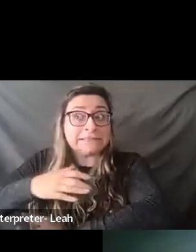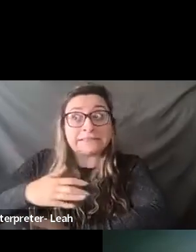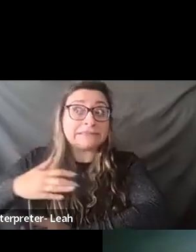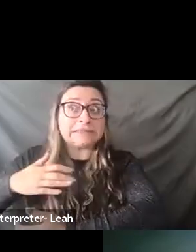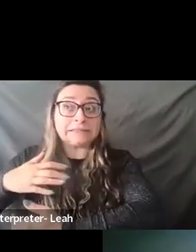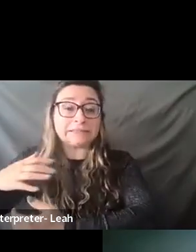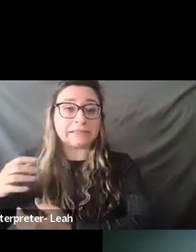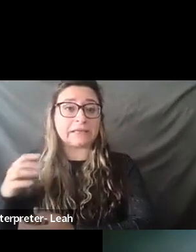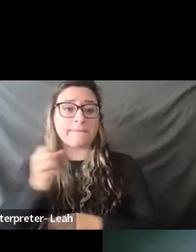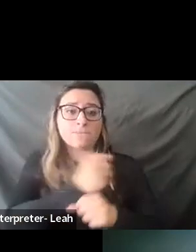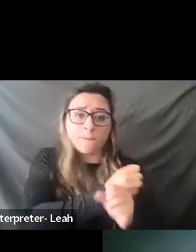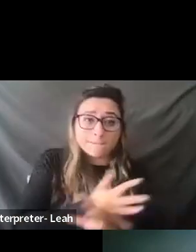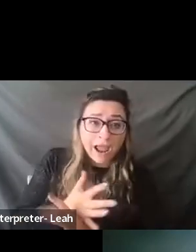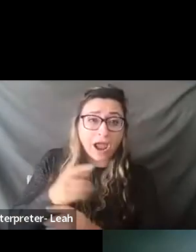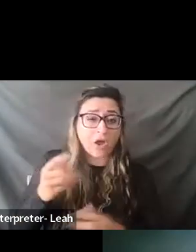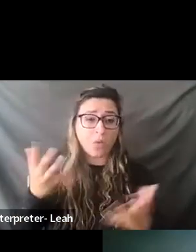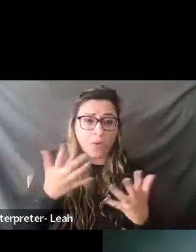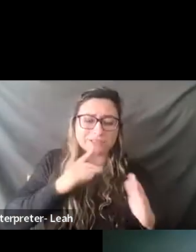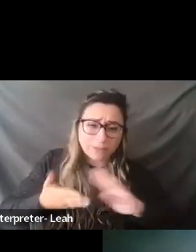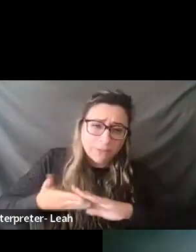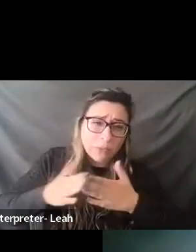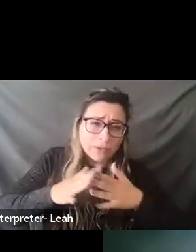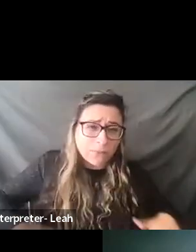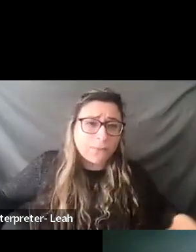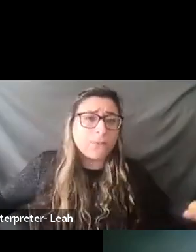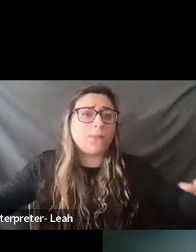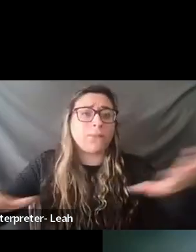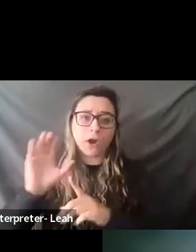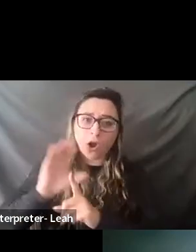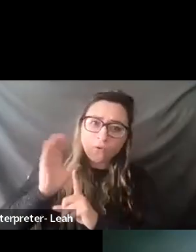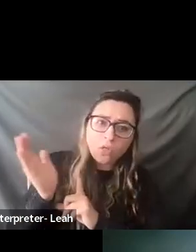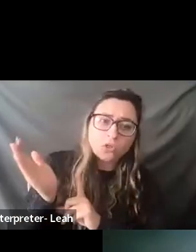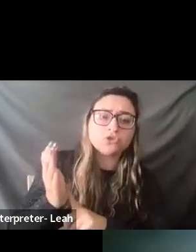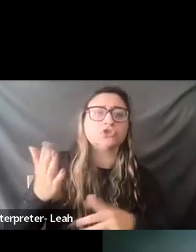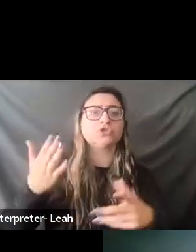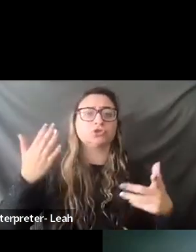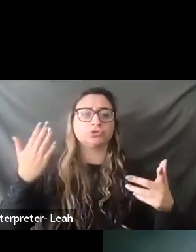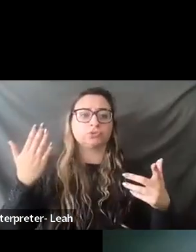Again, this sort of circles back to where I started, which was, you know, that COVID is really just a great opportunity to look at what should we be doing in all disasters, and it's really that key point of preparedness is not just about your go bag. Your go bag is sort of a little aside.